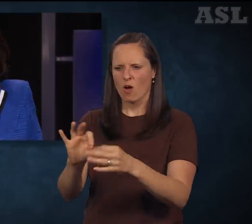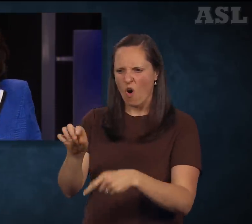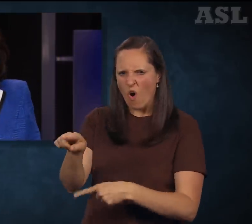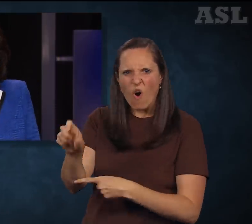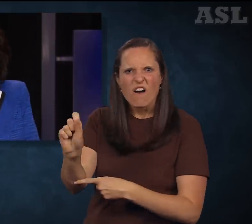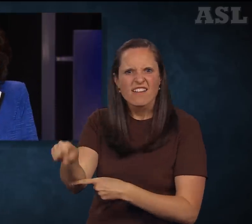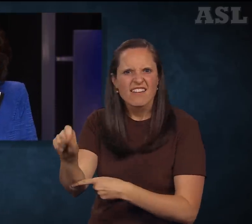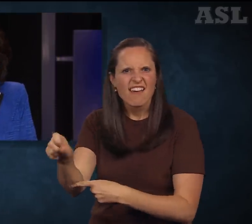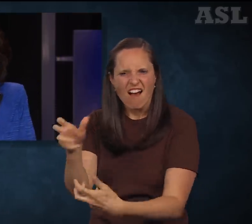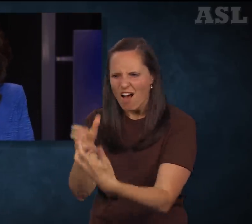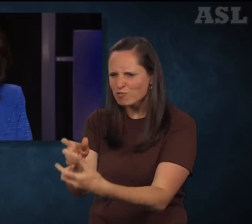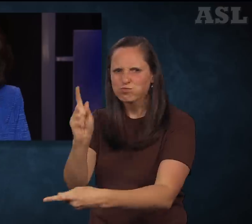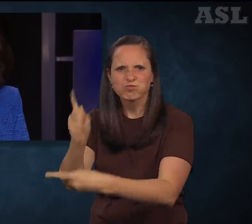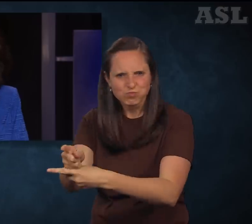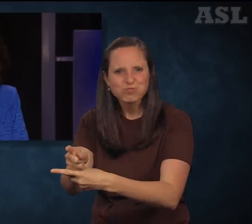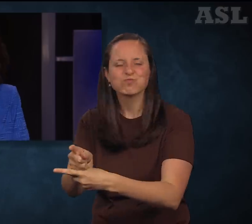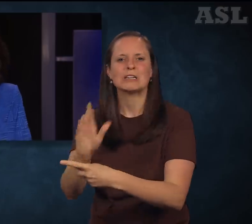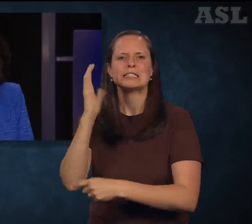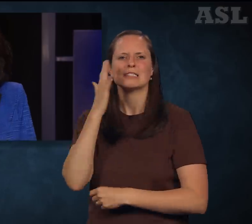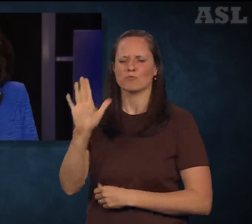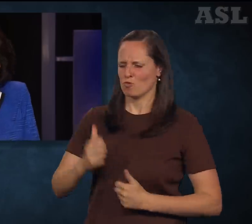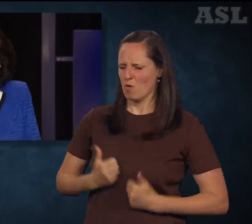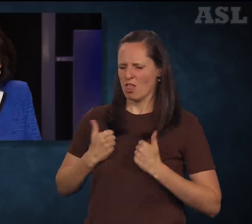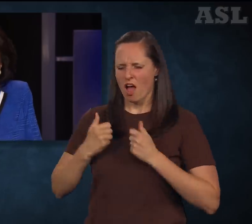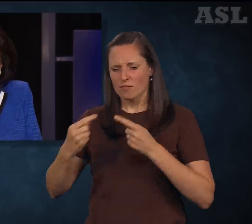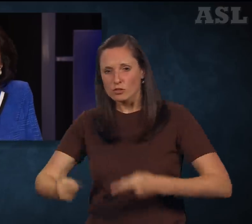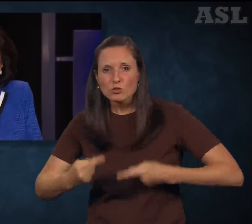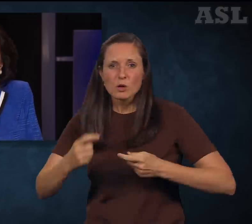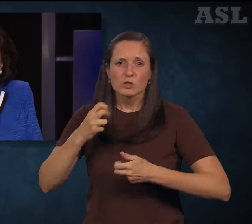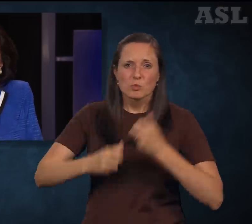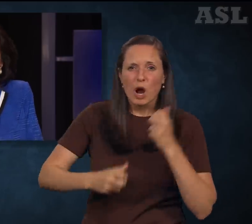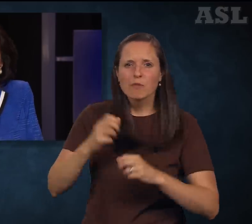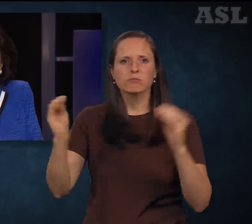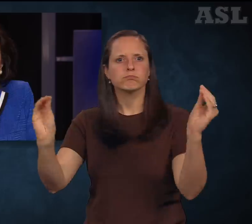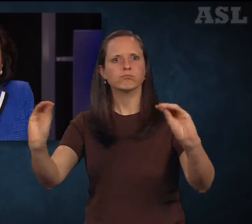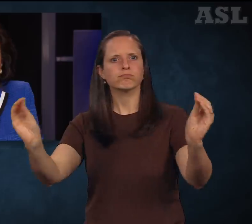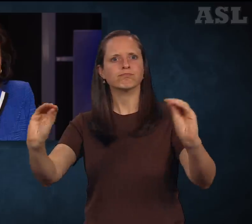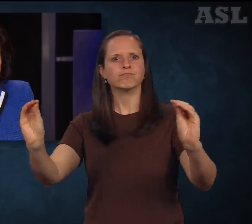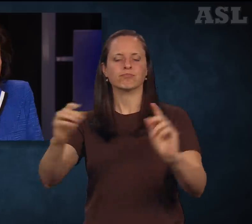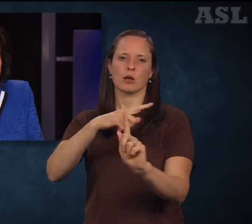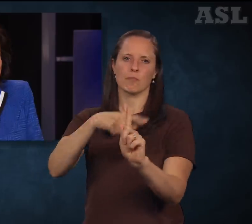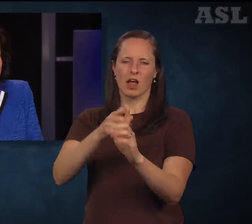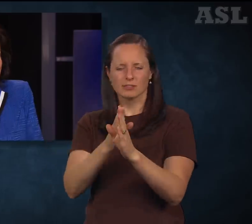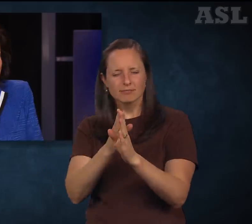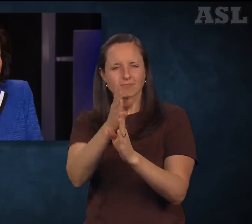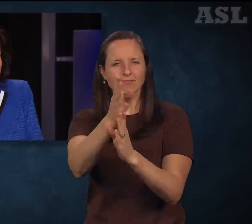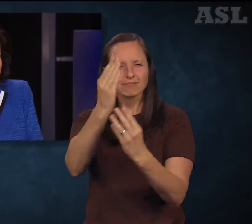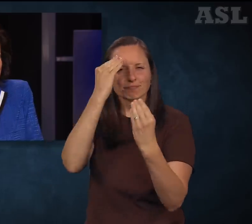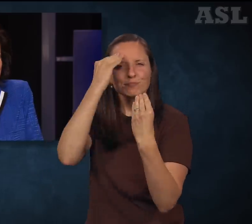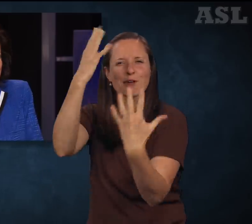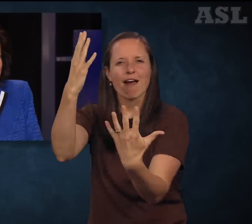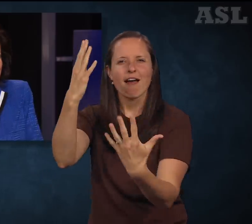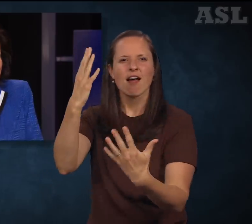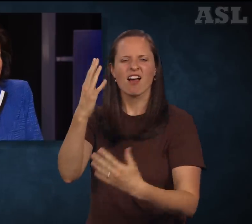THE RIGHT THINGS, HAVE NO